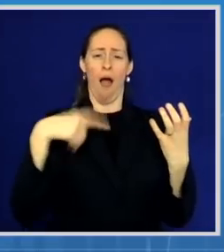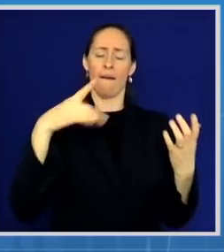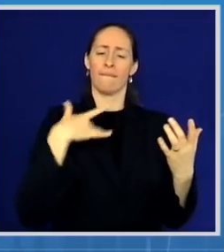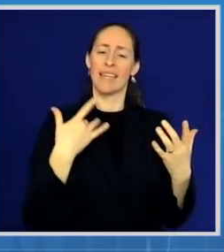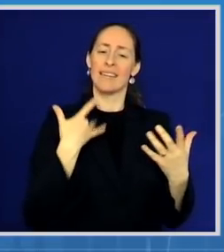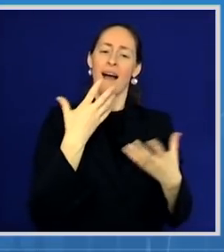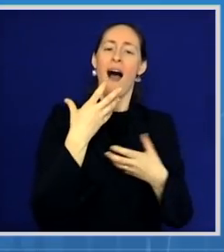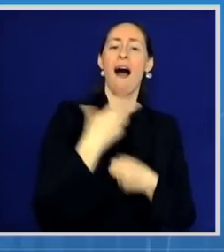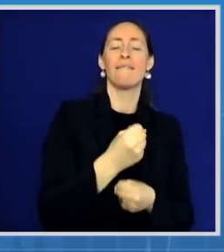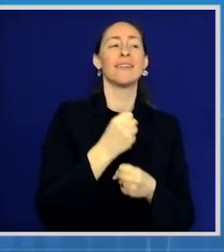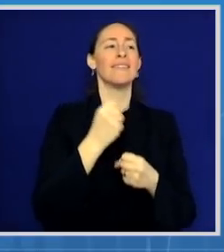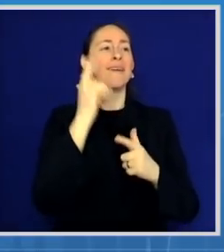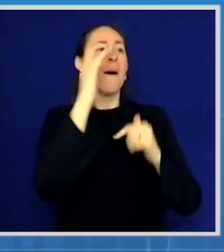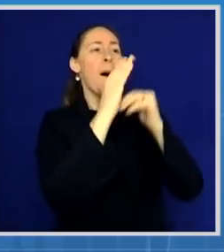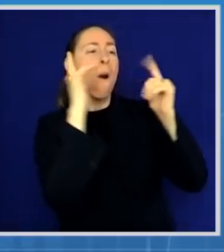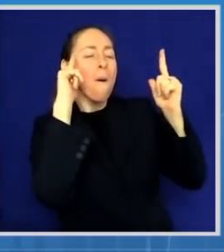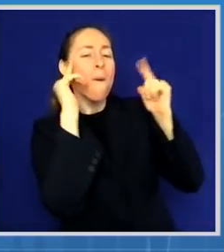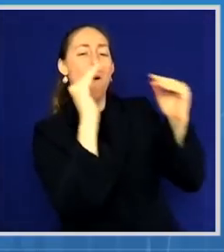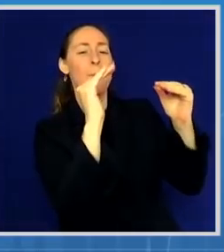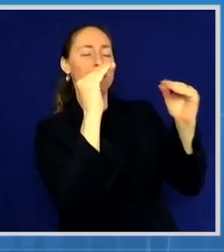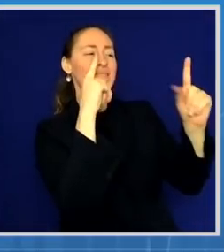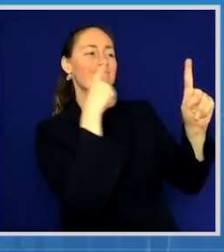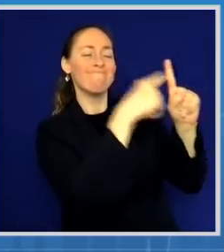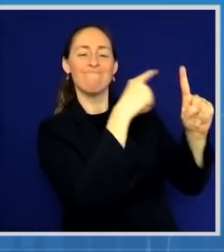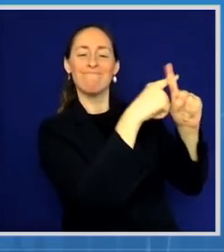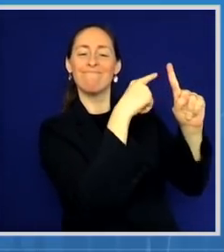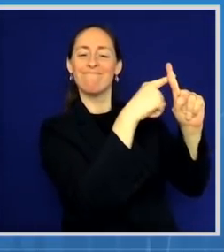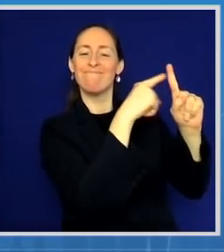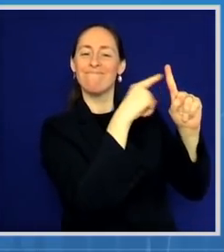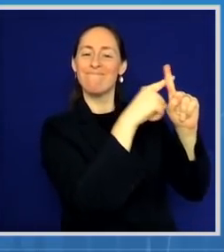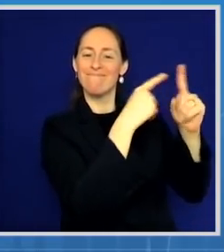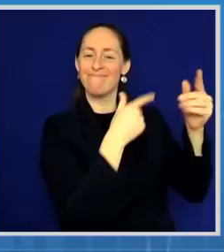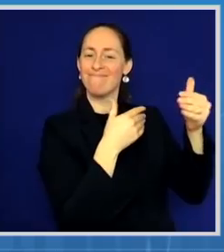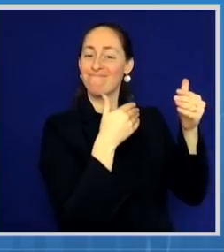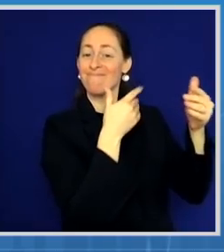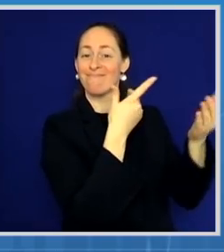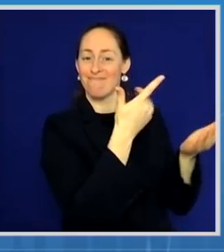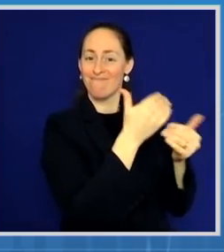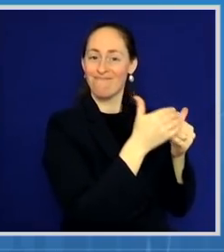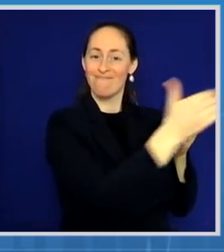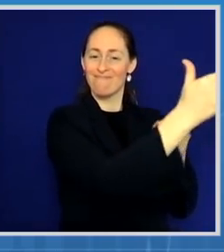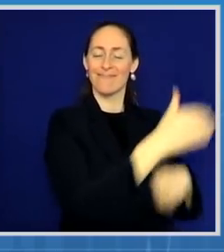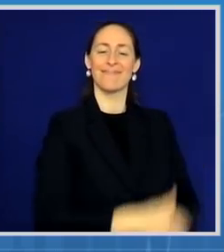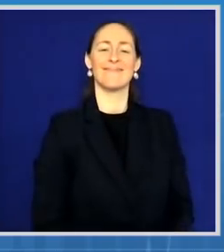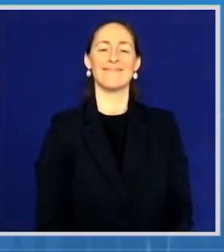Going forward in this next phase of our vaccination program, we continue to be laser focused